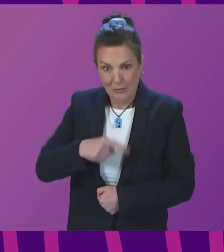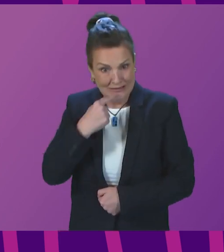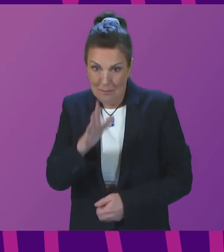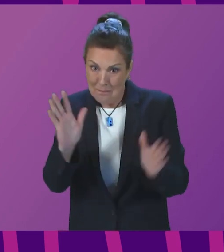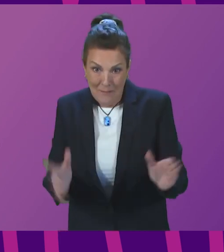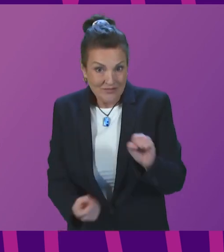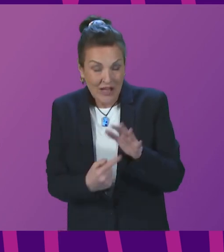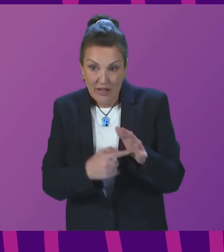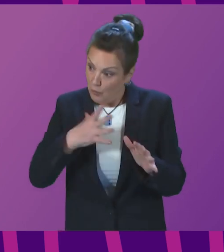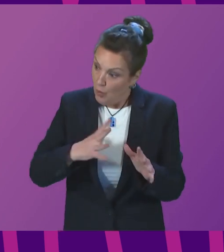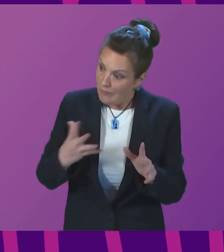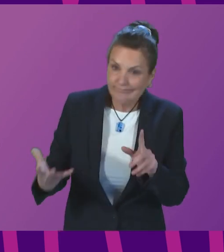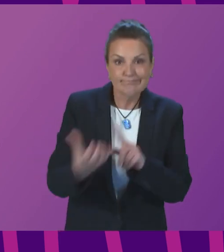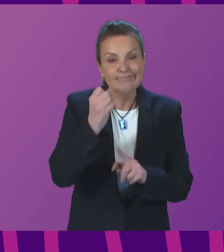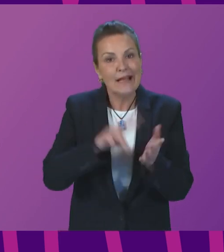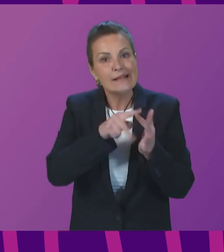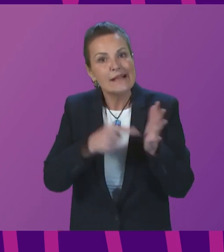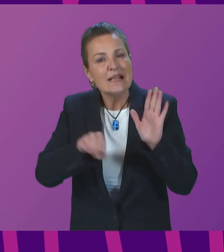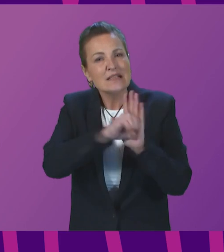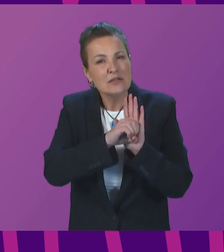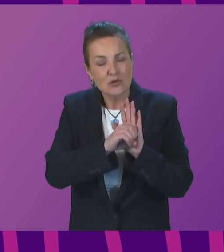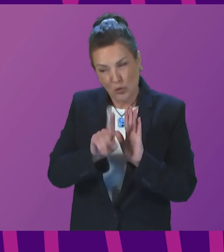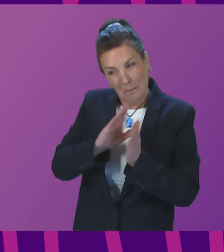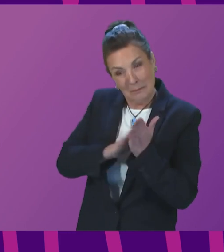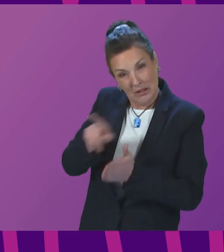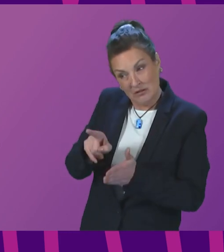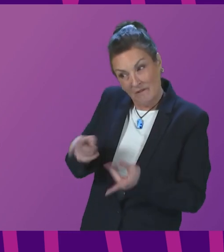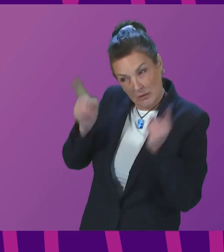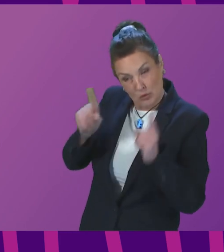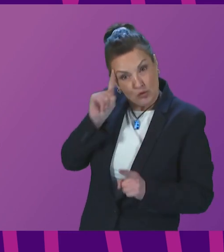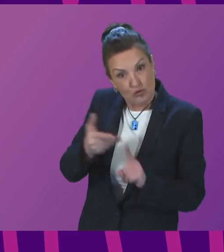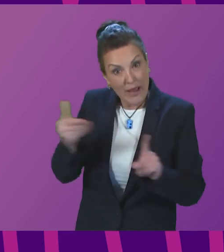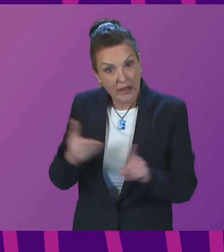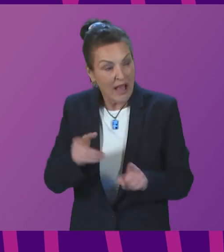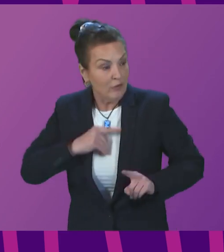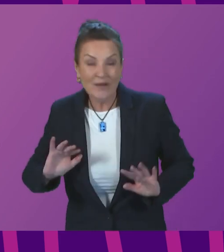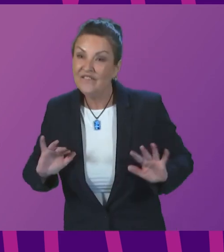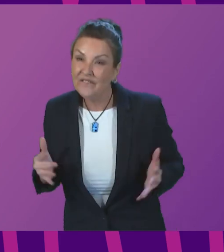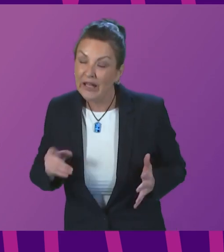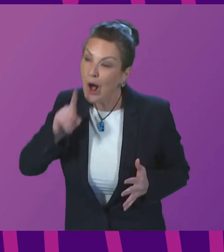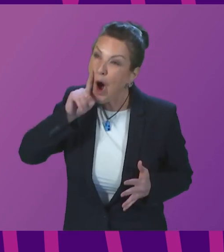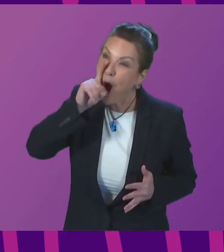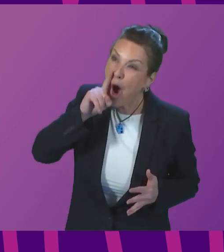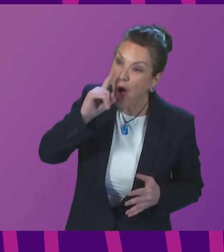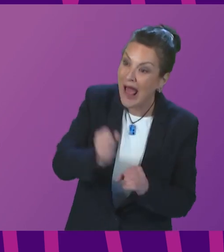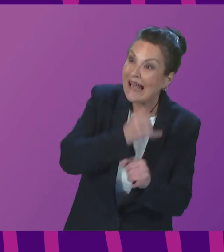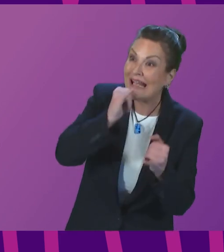Does she recognise that, without a thriving oil and gas sector, Scotland may simply lose